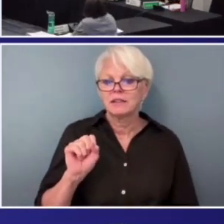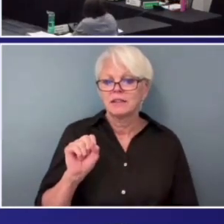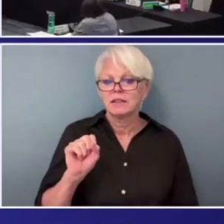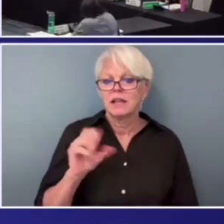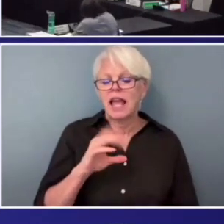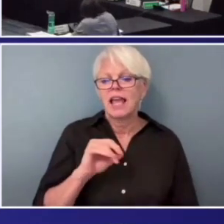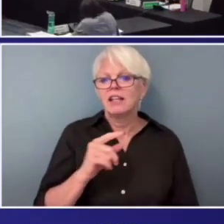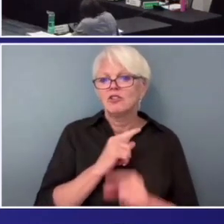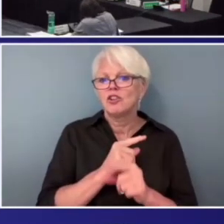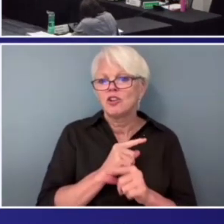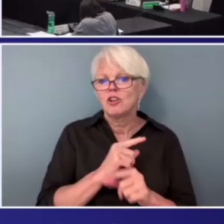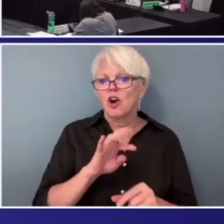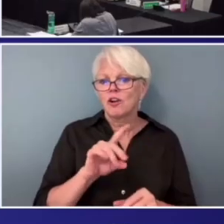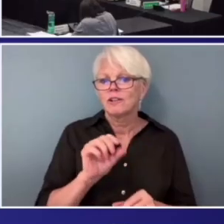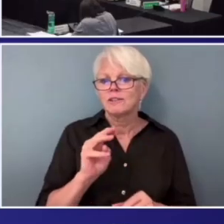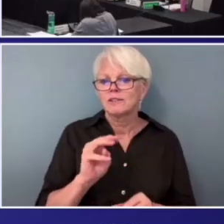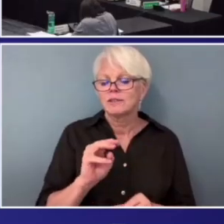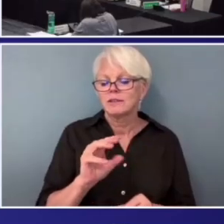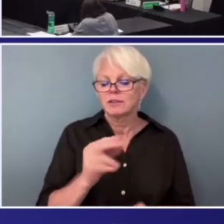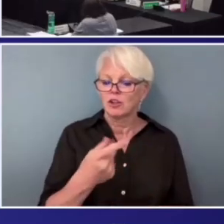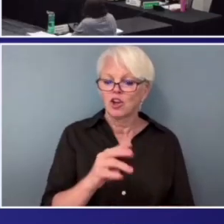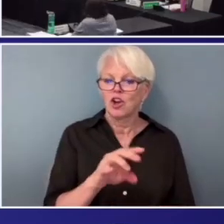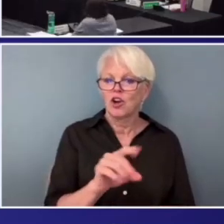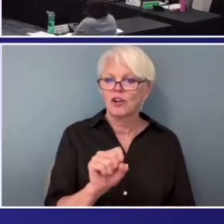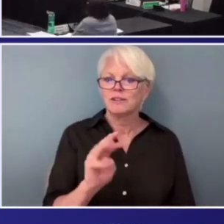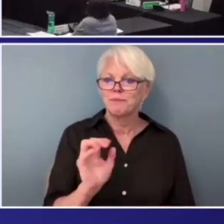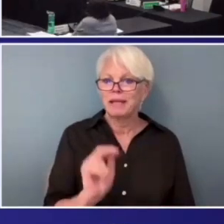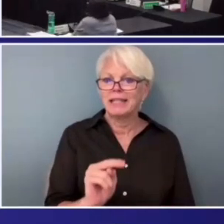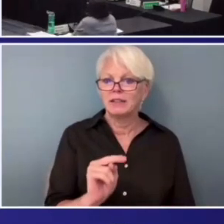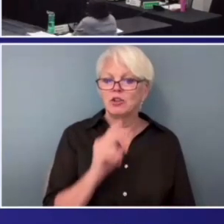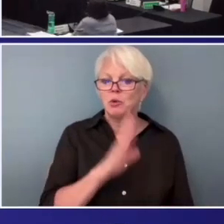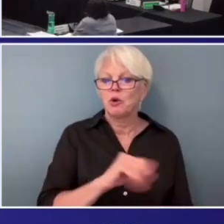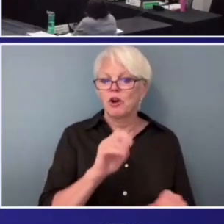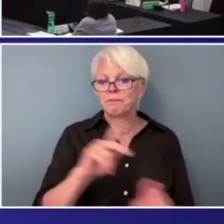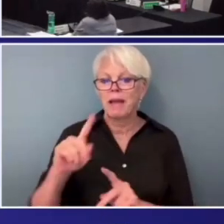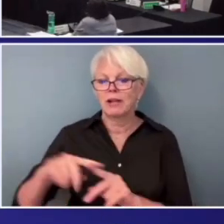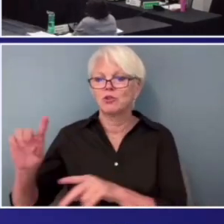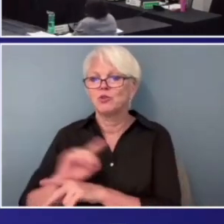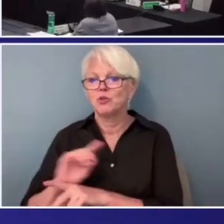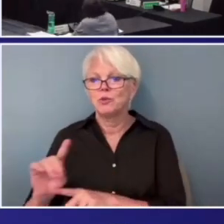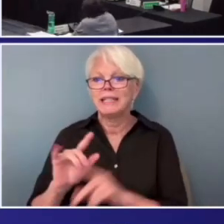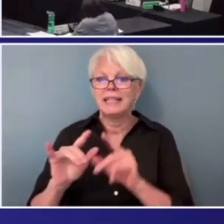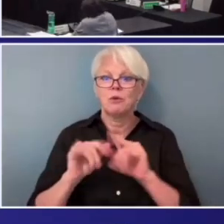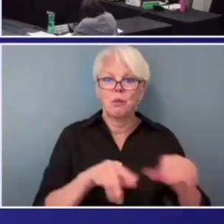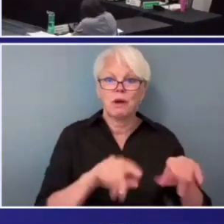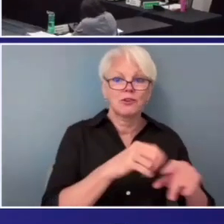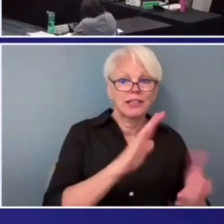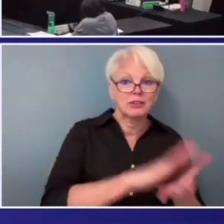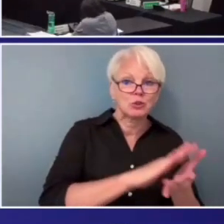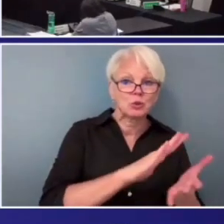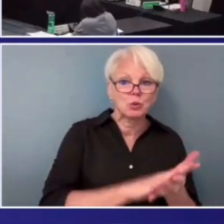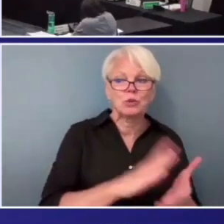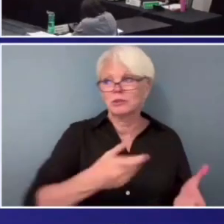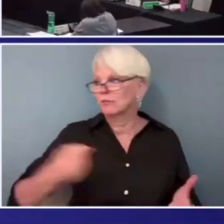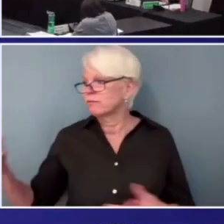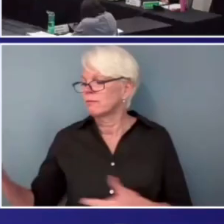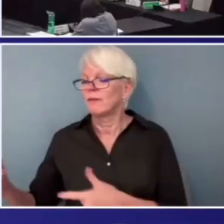And there, and there were some times that the reservists or guardsmen had to withdraw